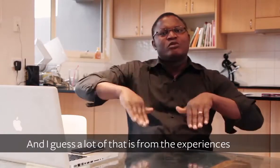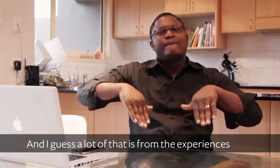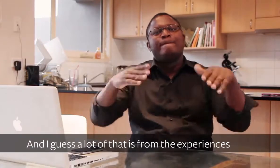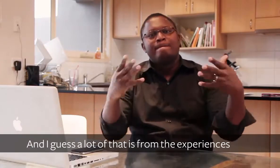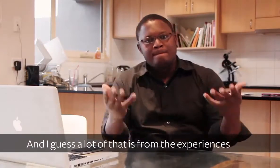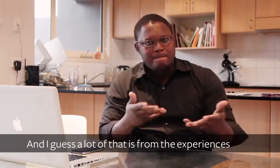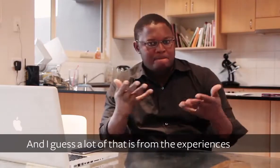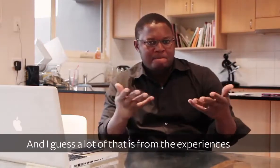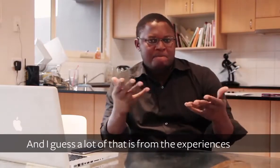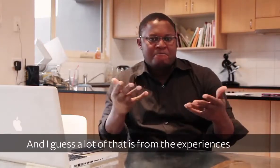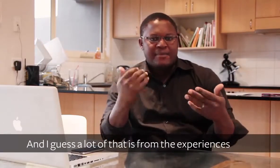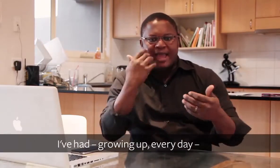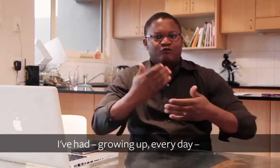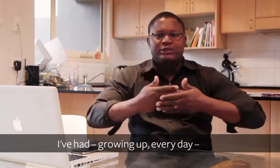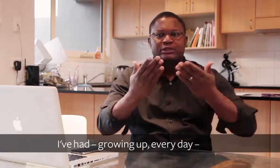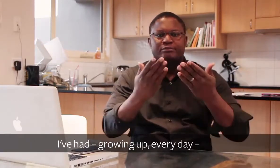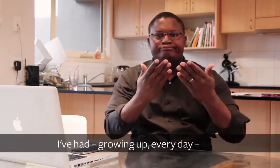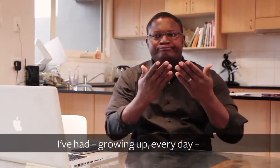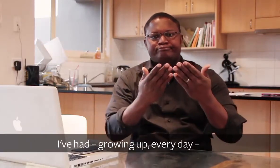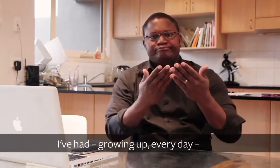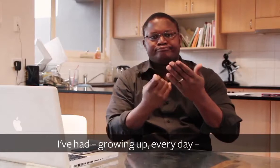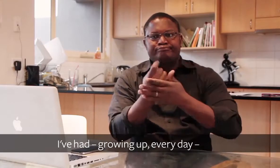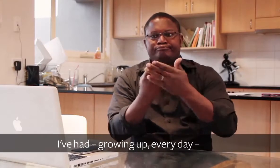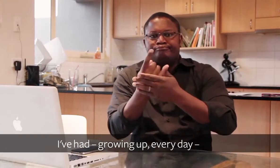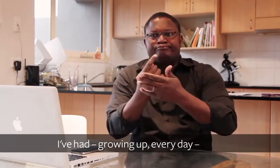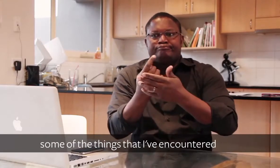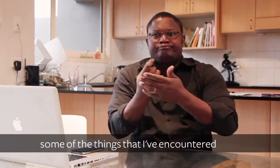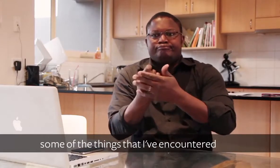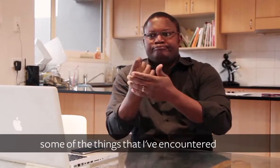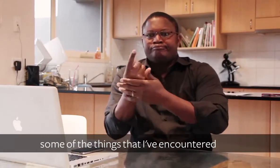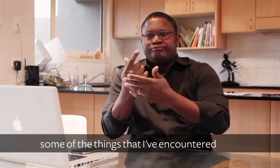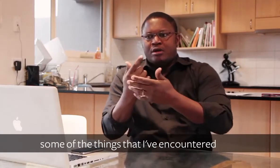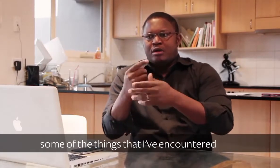that is from the experiences I've had growing up every day. Some of the things